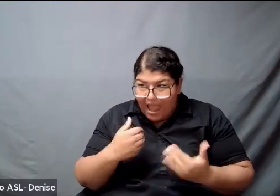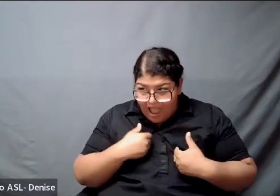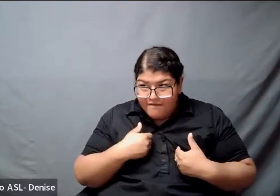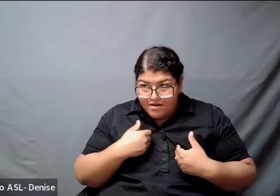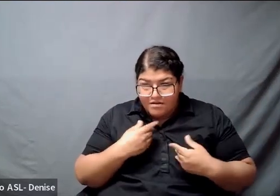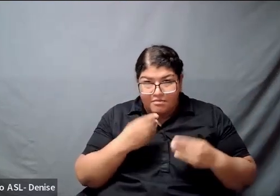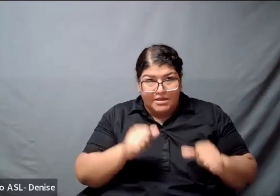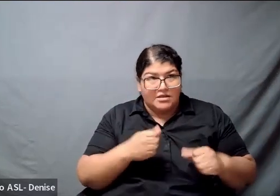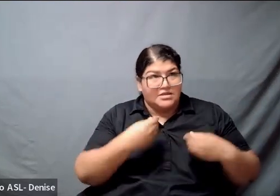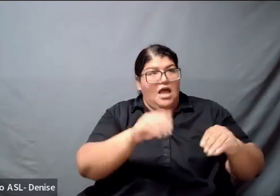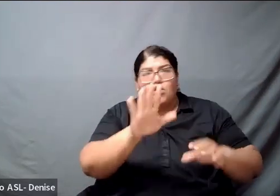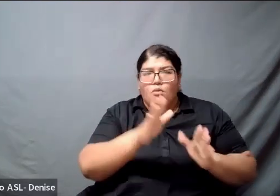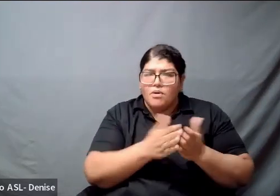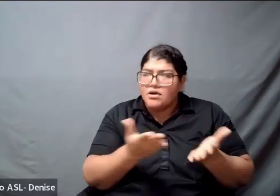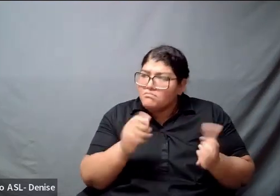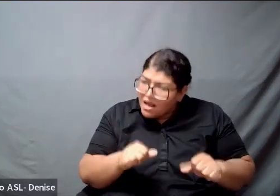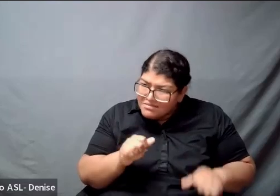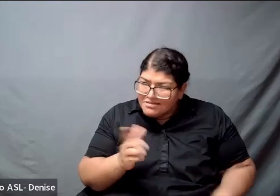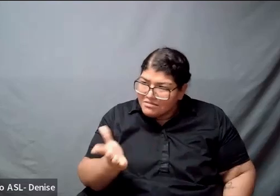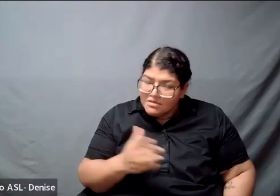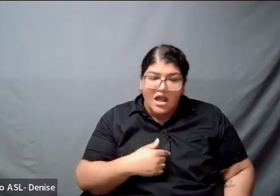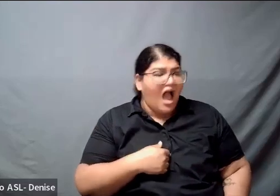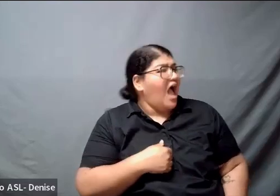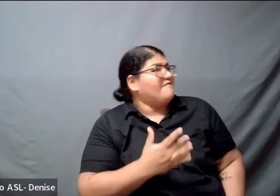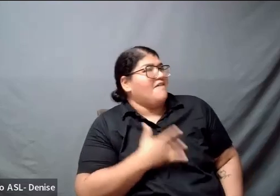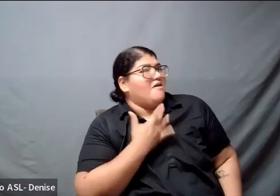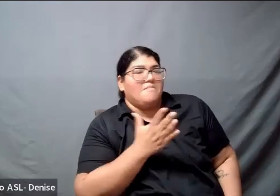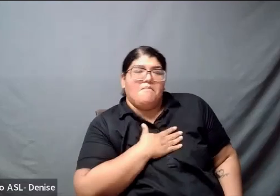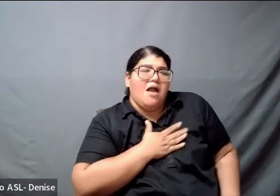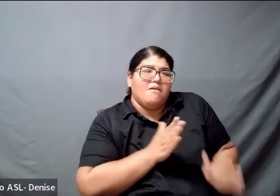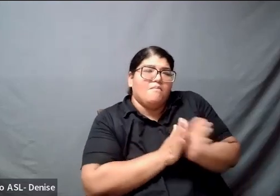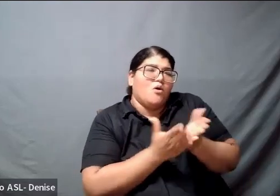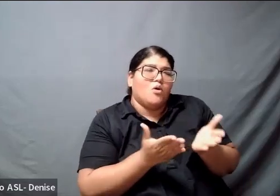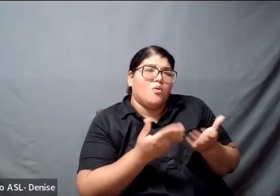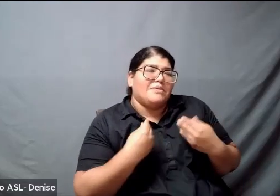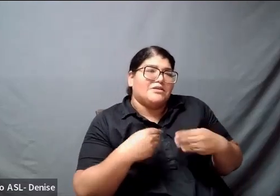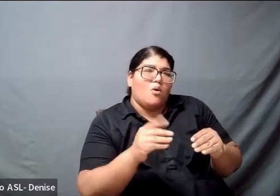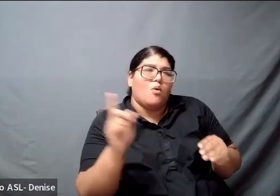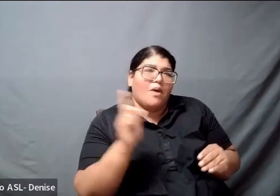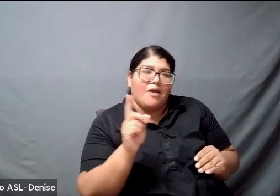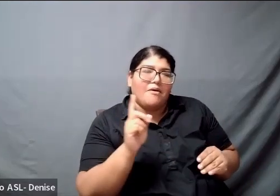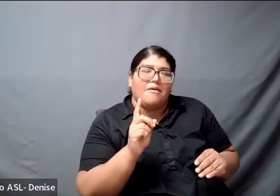I thought I was going to make copies that went to Kinko, that I went to Kinko's and make copies and send 'em to pee flags and stuff.